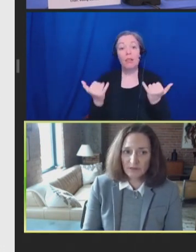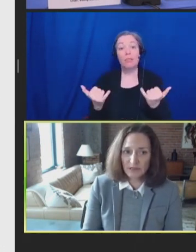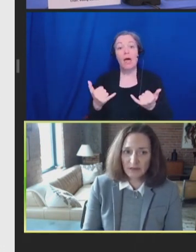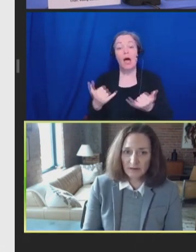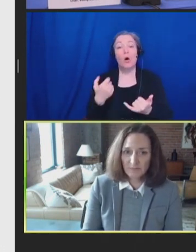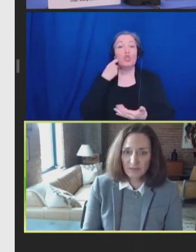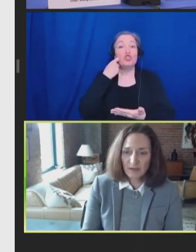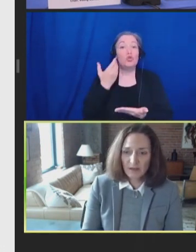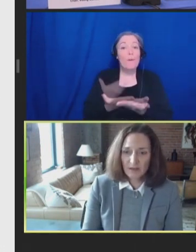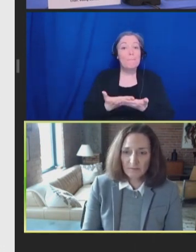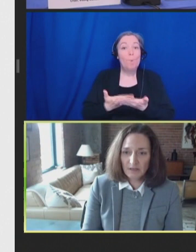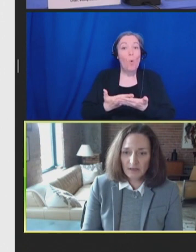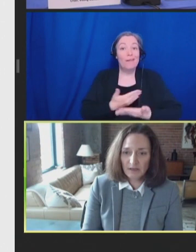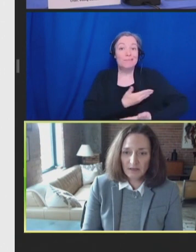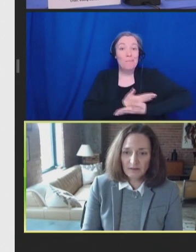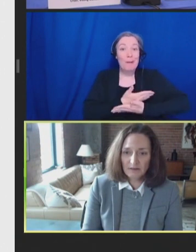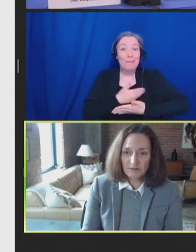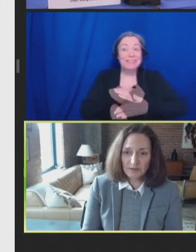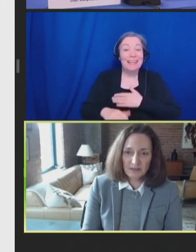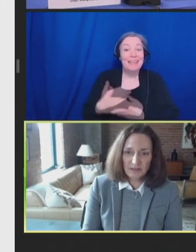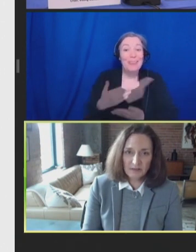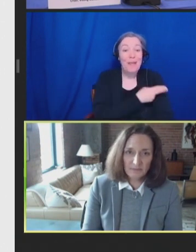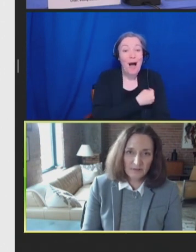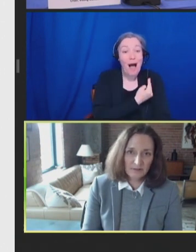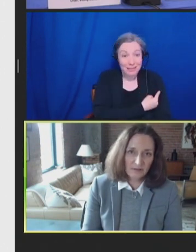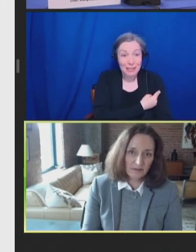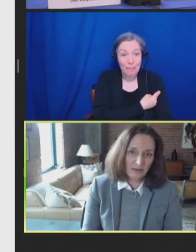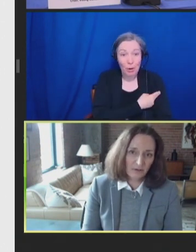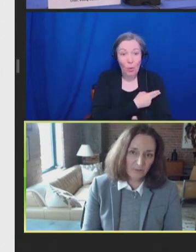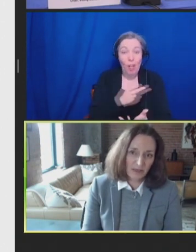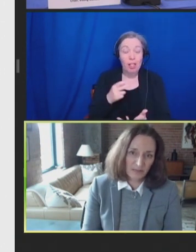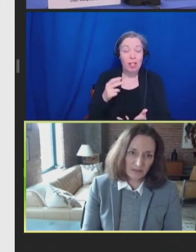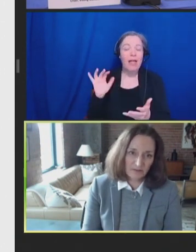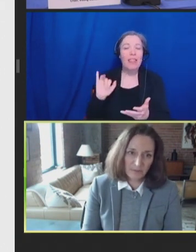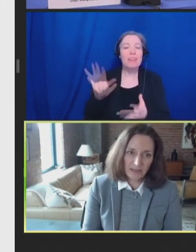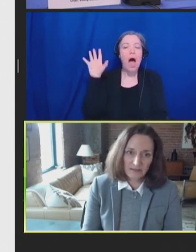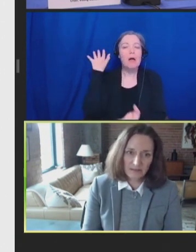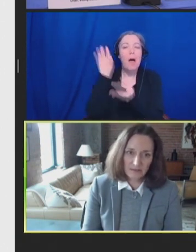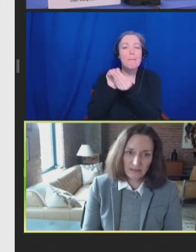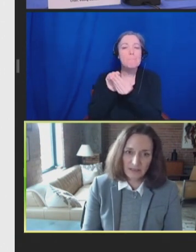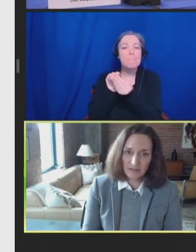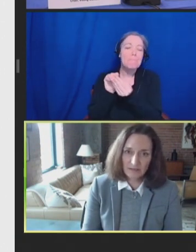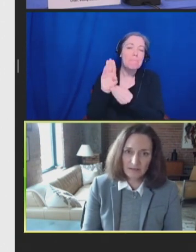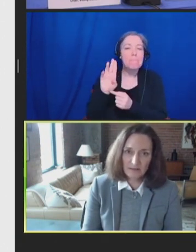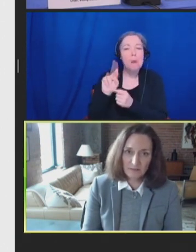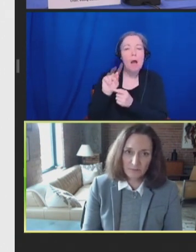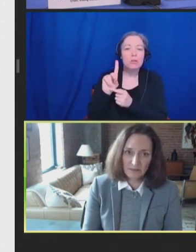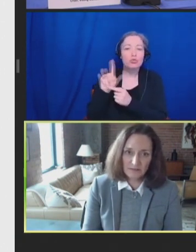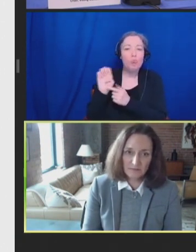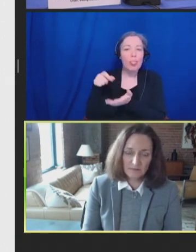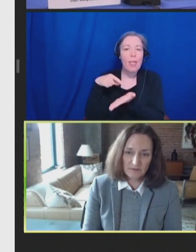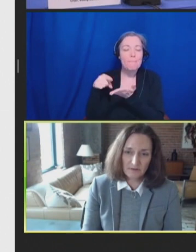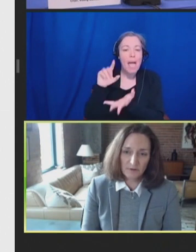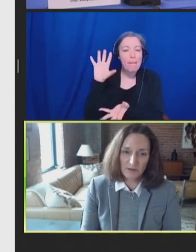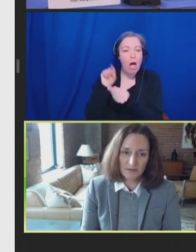for newborn care are generally the -- how hospitals are paid. Again, the price of this